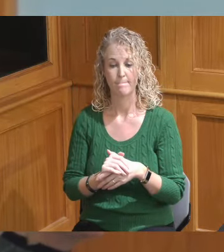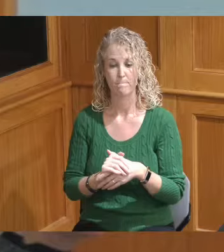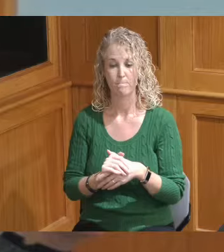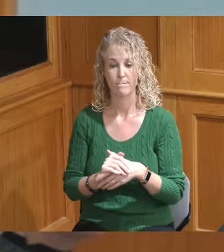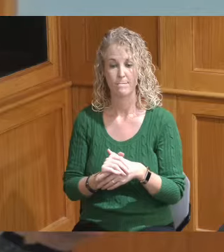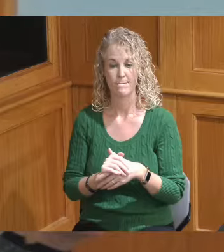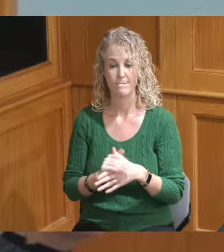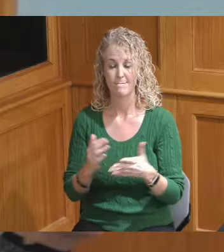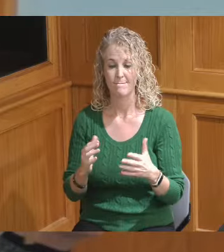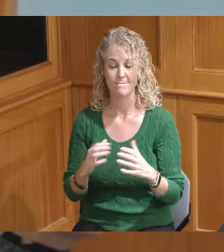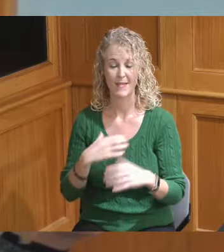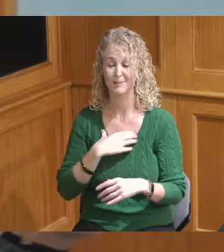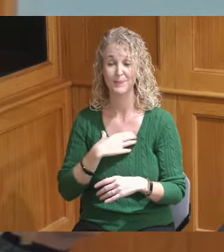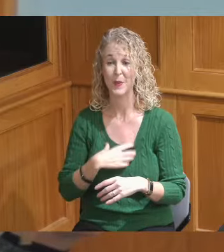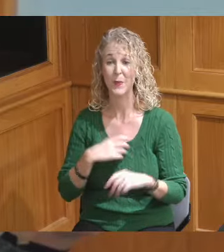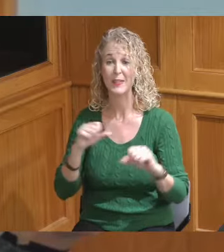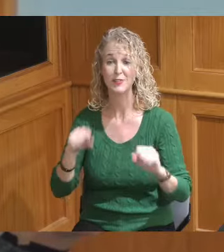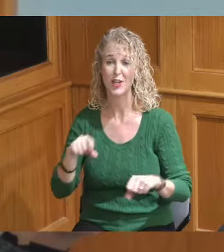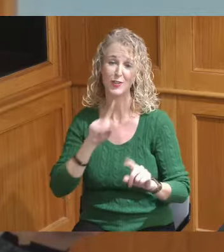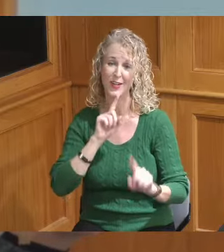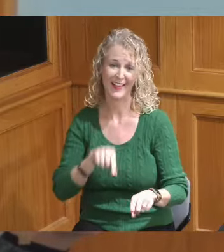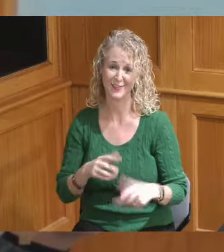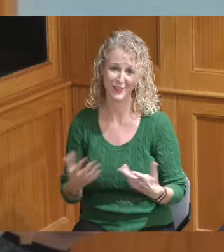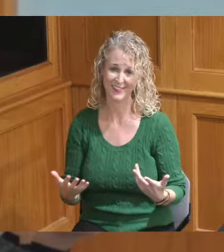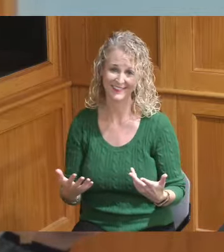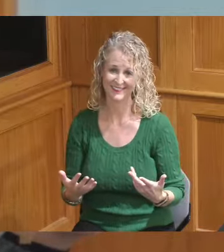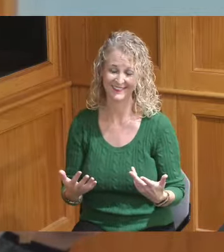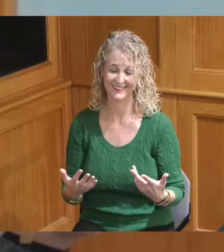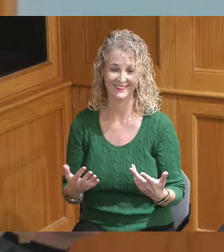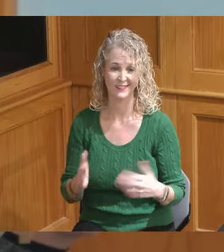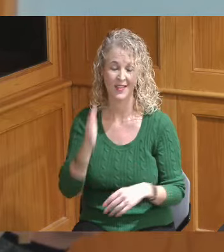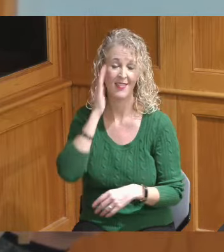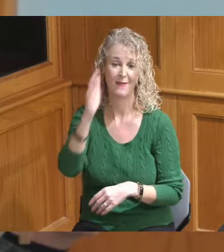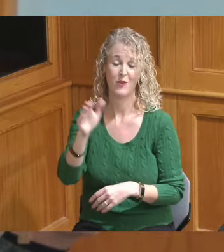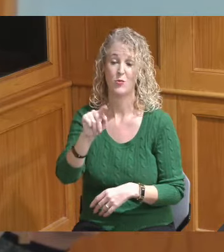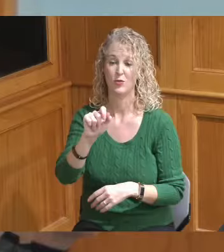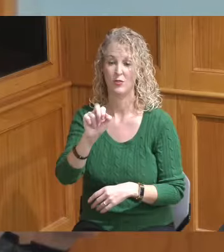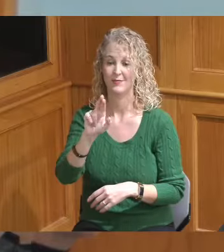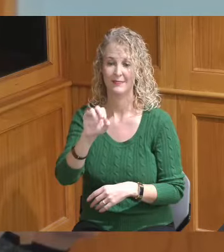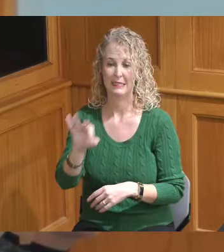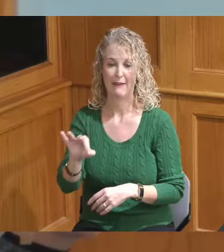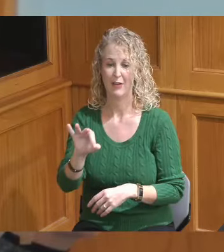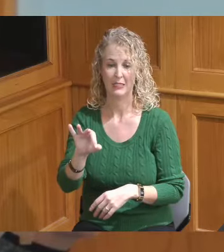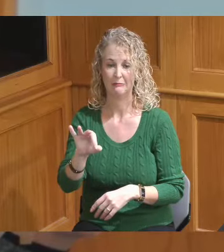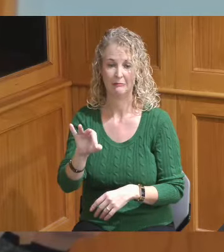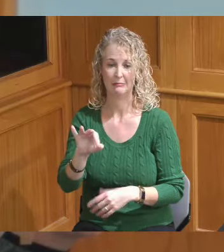better crystal ball than than anybody else does about those. so we're keeping a very close eye on